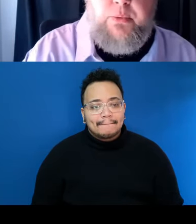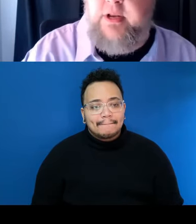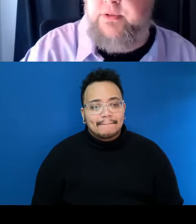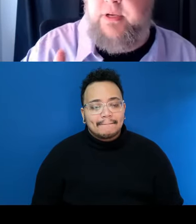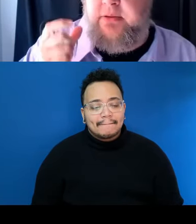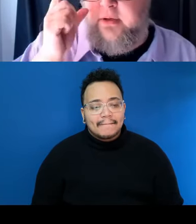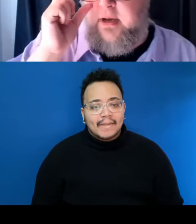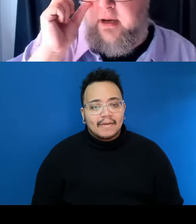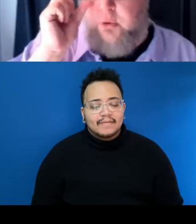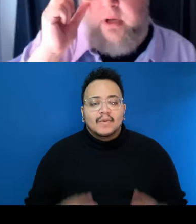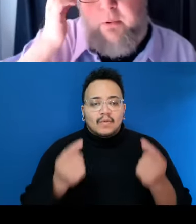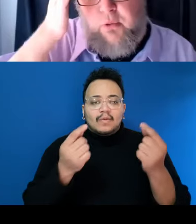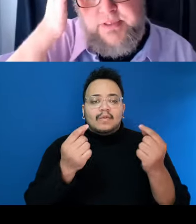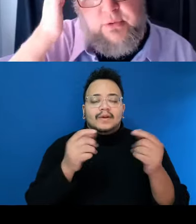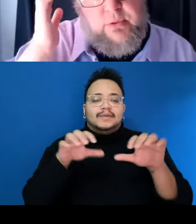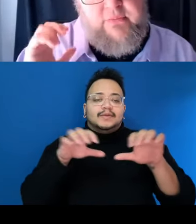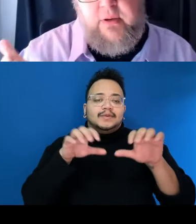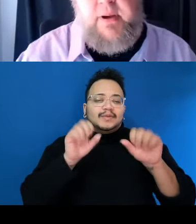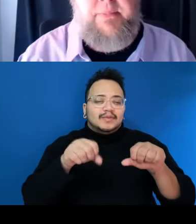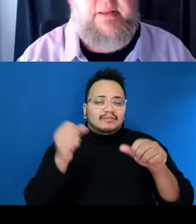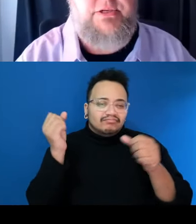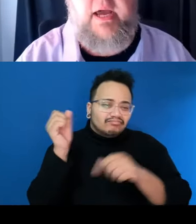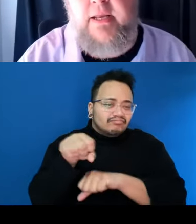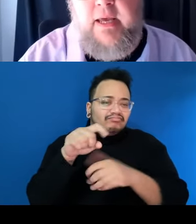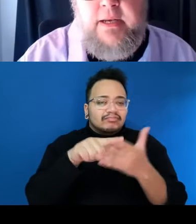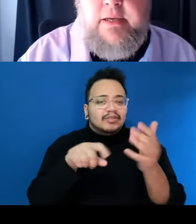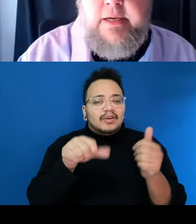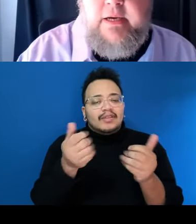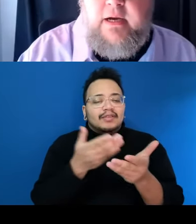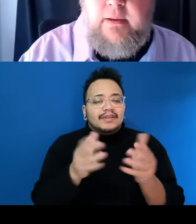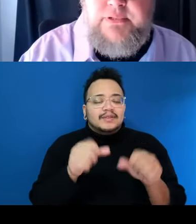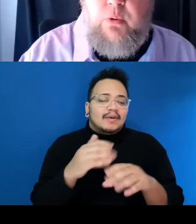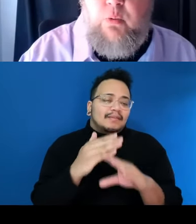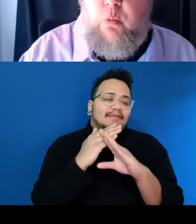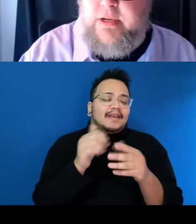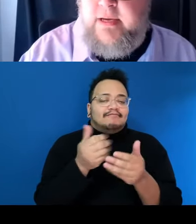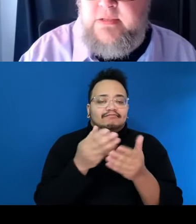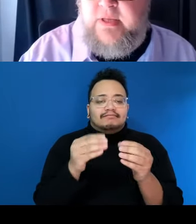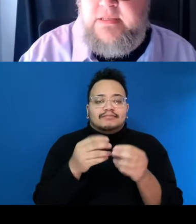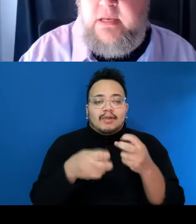So, we're gonna do another quick poll. So, Loree, if you can pop that in the chat again. So, what kinds of things,